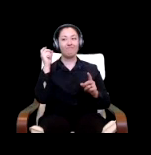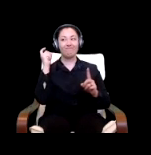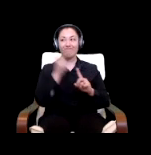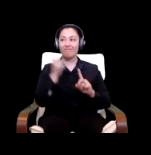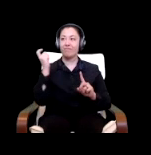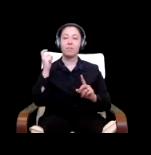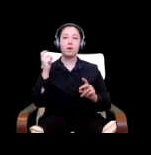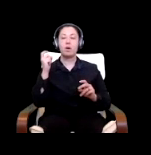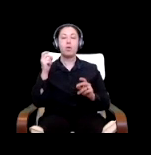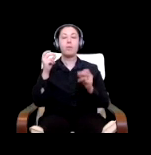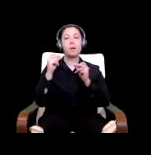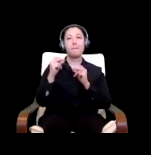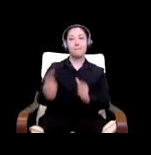of their communication.